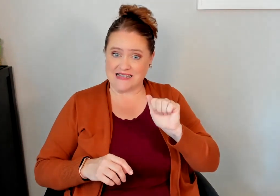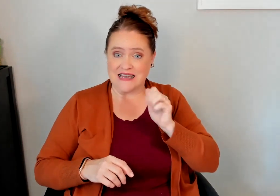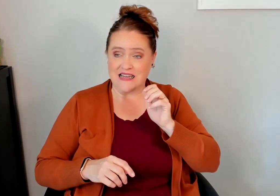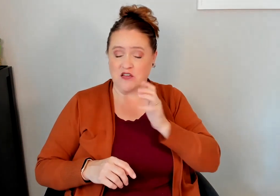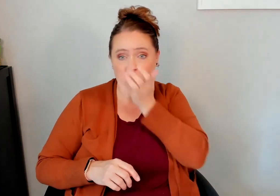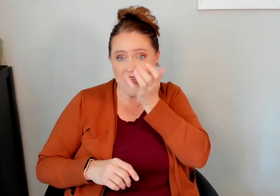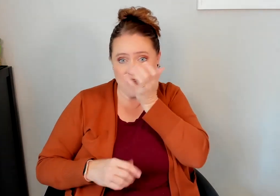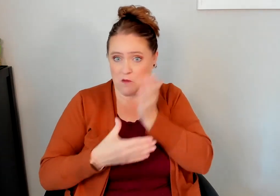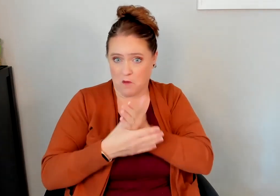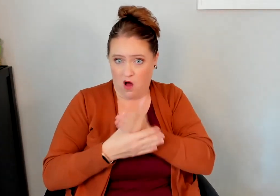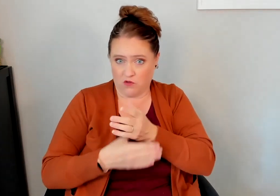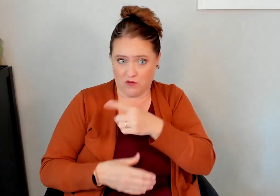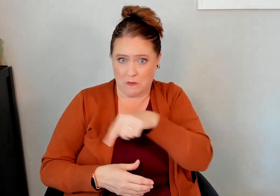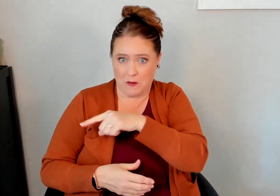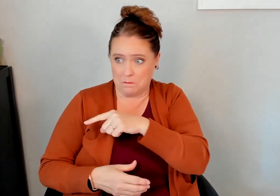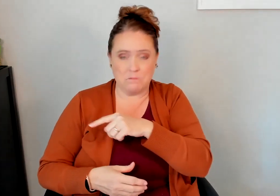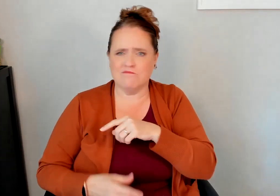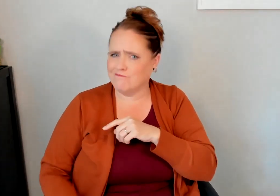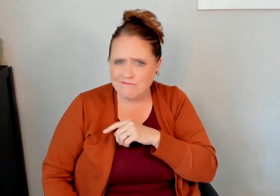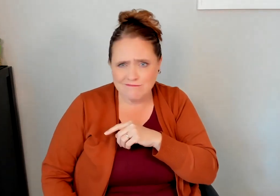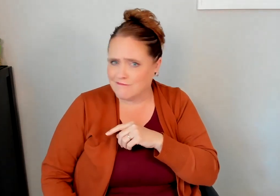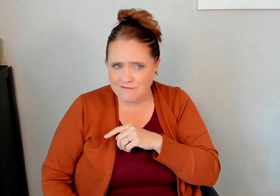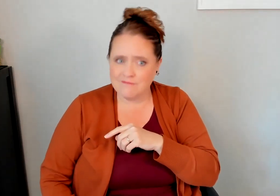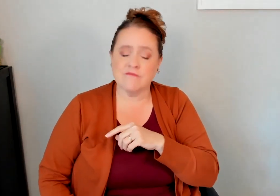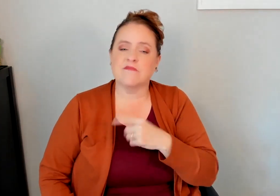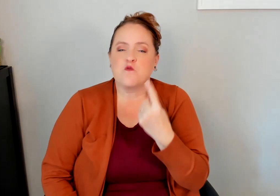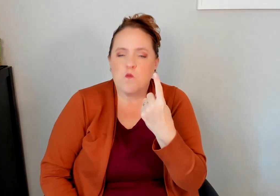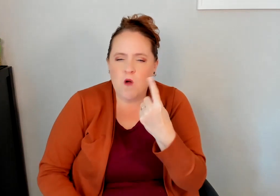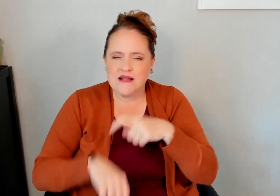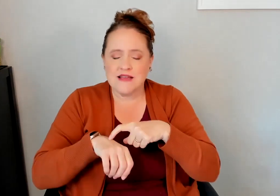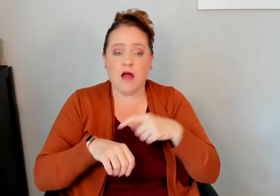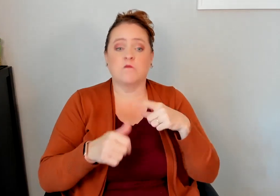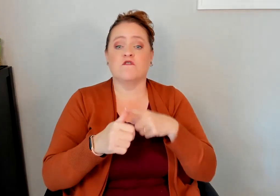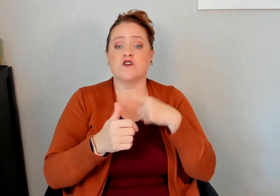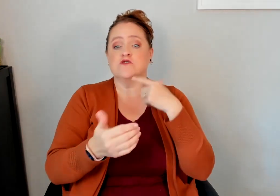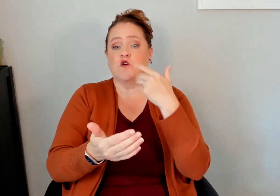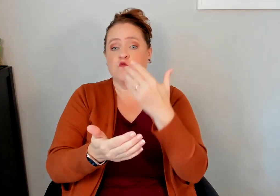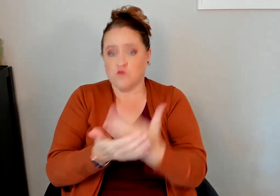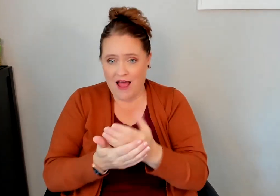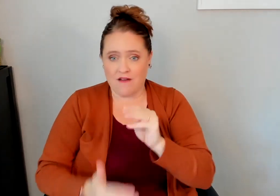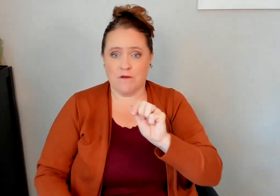and that seagrass did not bother them one bit now when we first got out of the van at maya chan